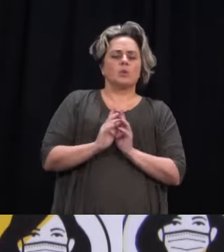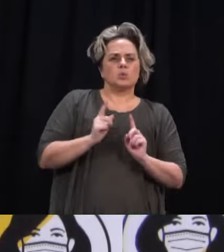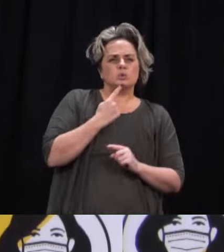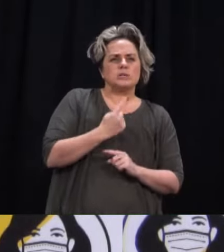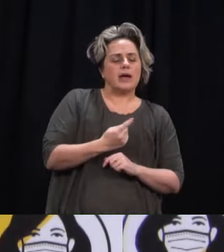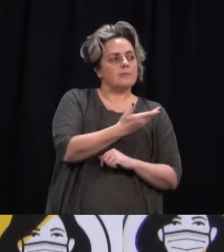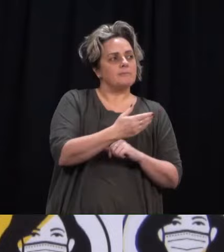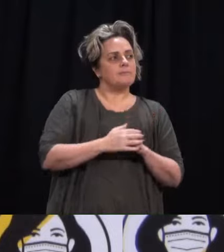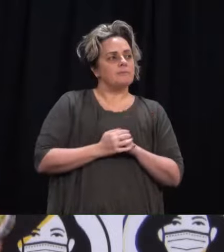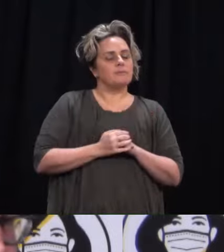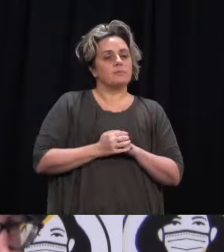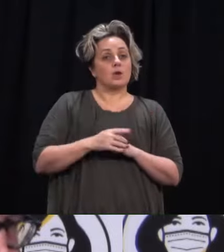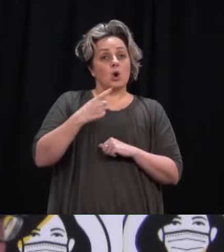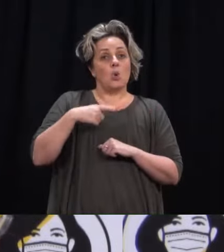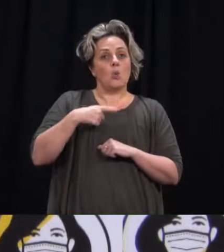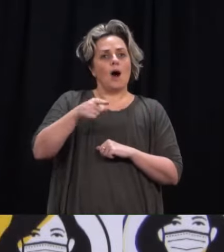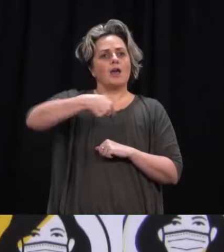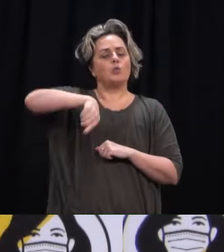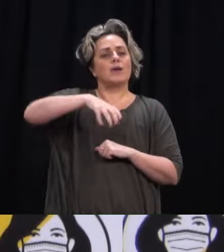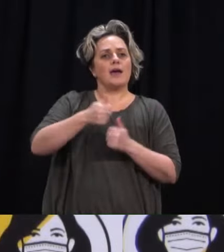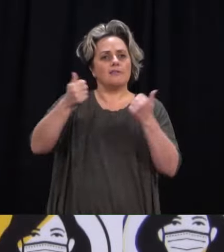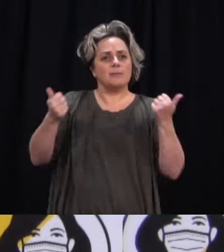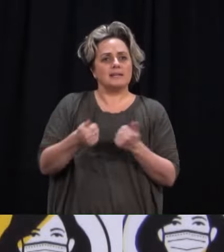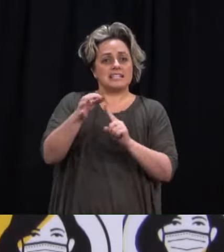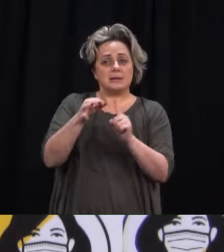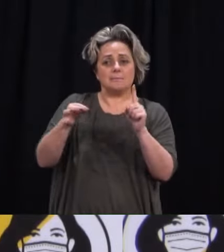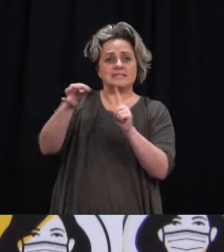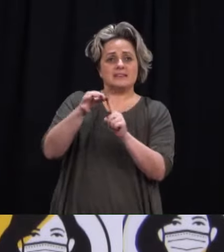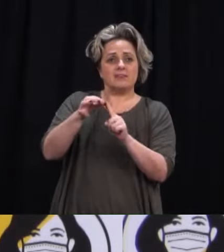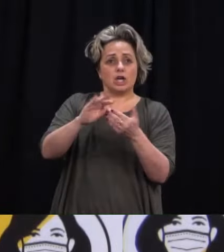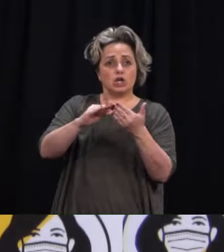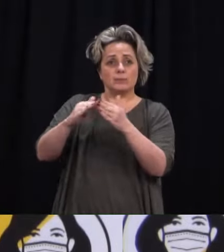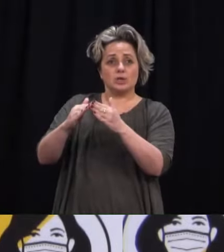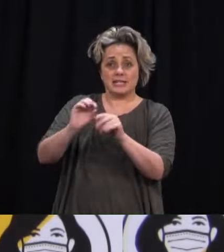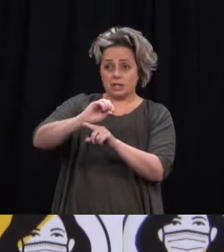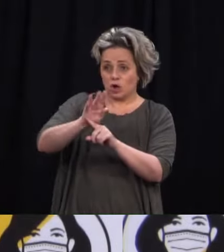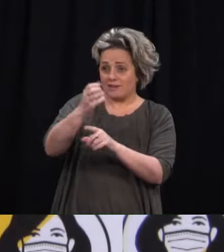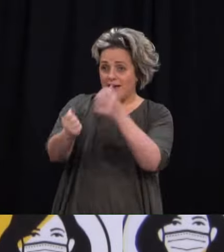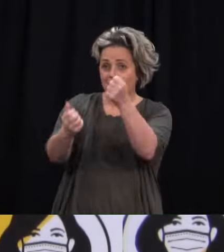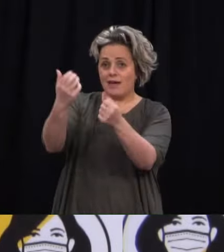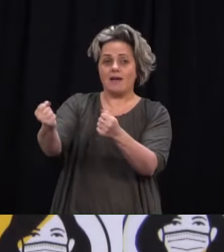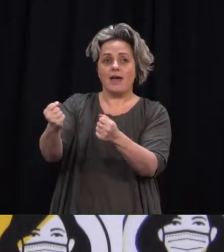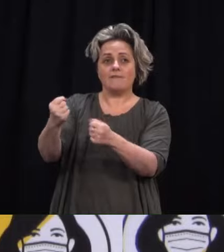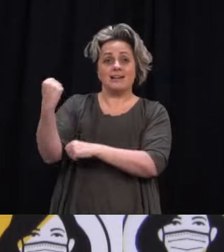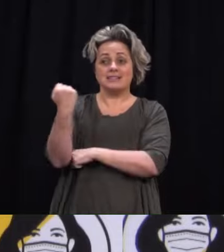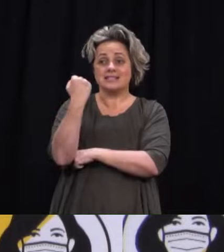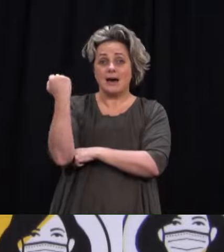reassurances can you provide to say that is not the case?